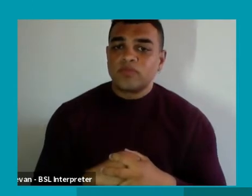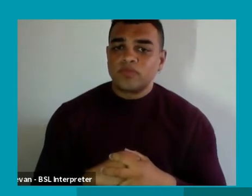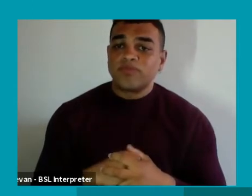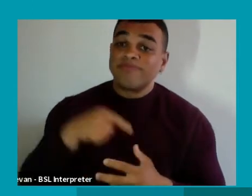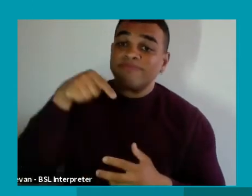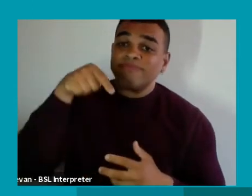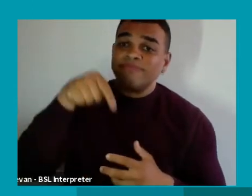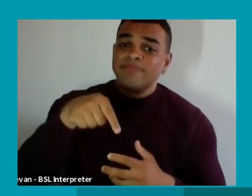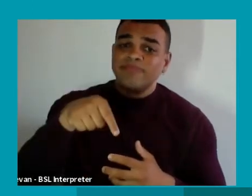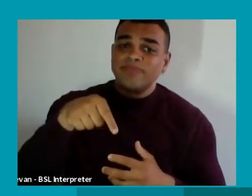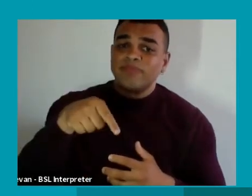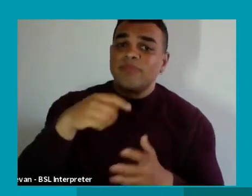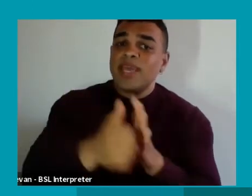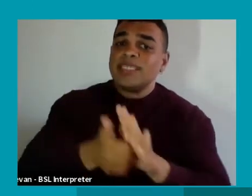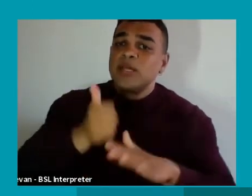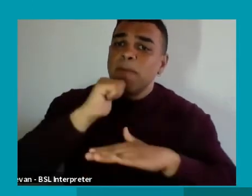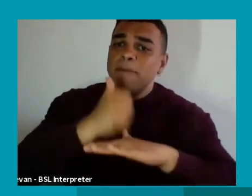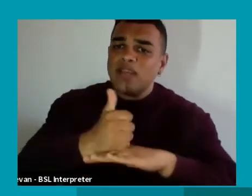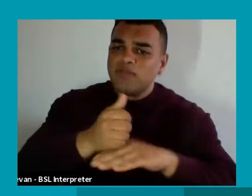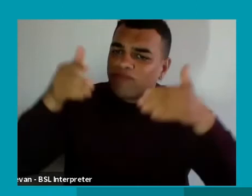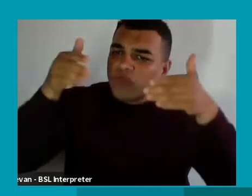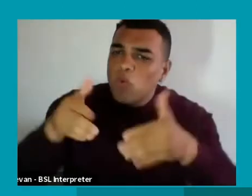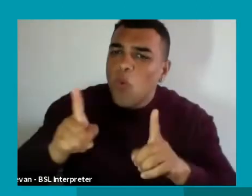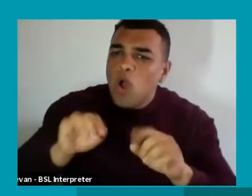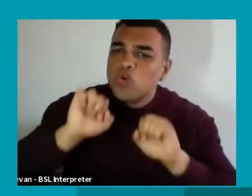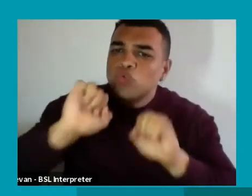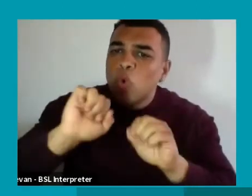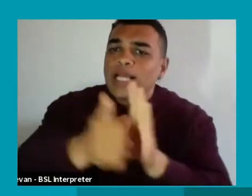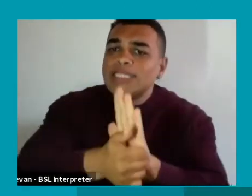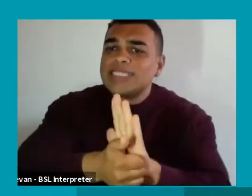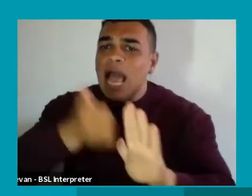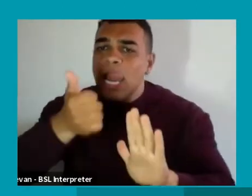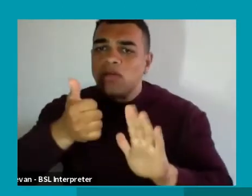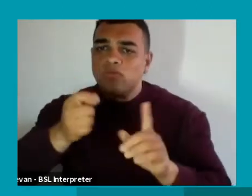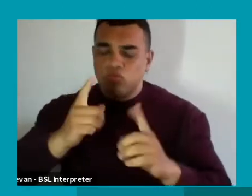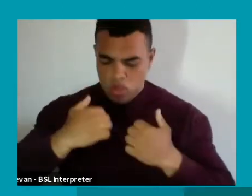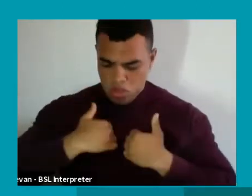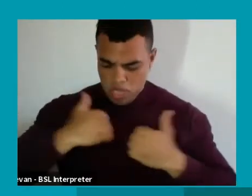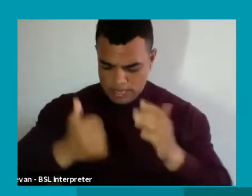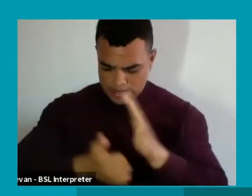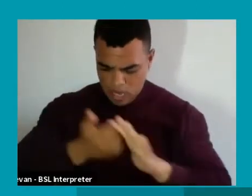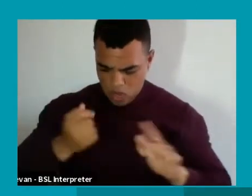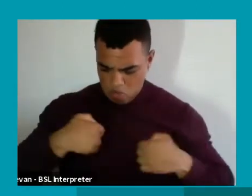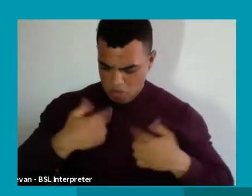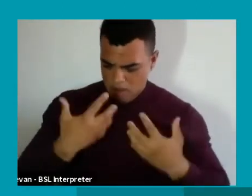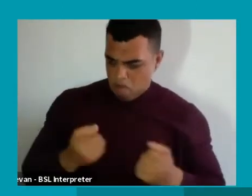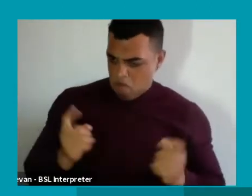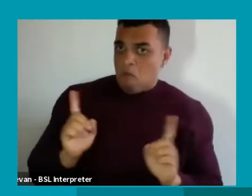and your strengths. That you have gained throughout your work history. So this is a really rather flexible